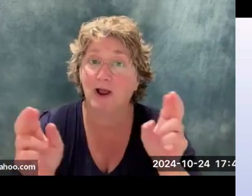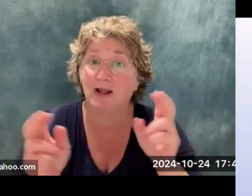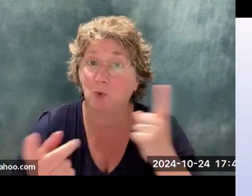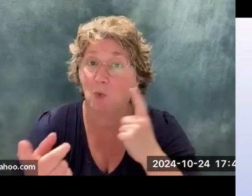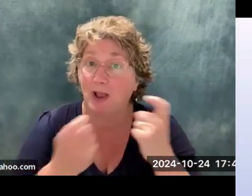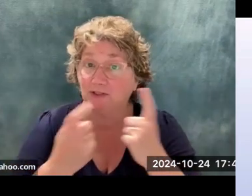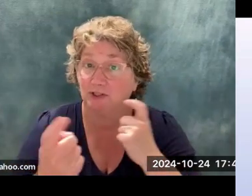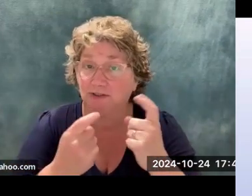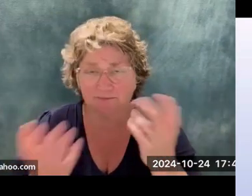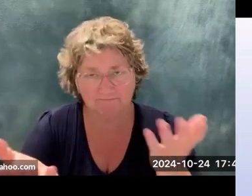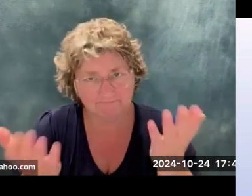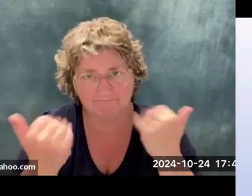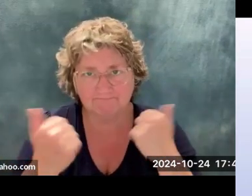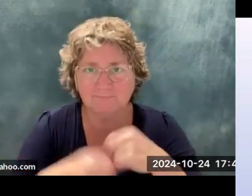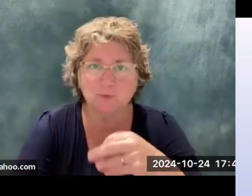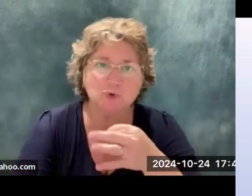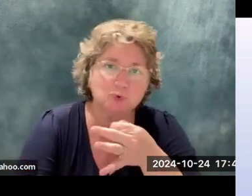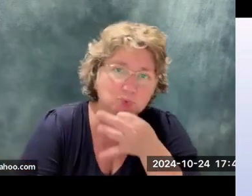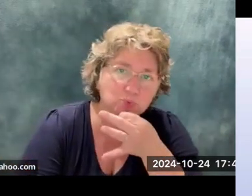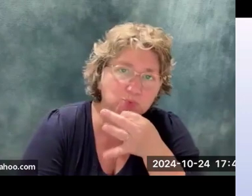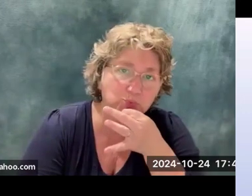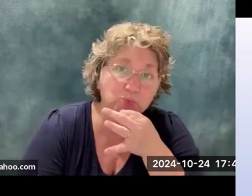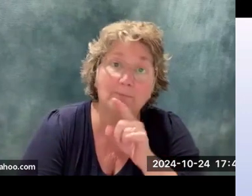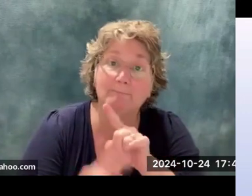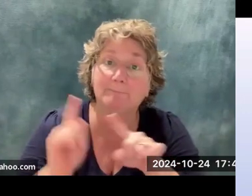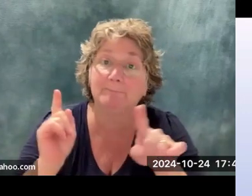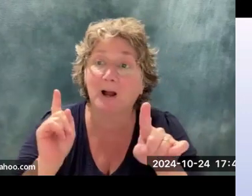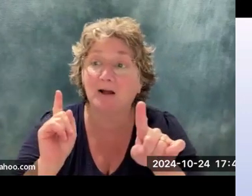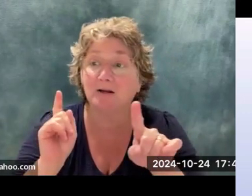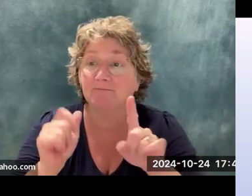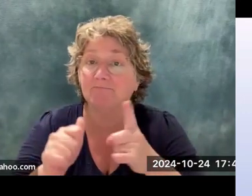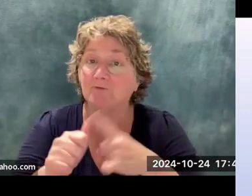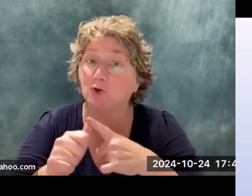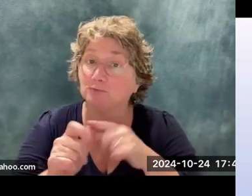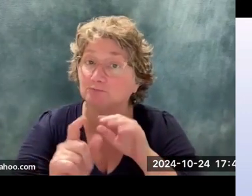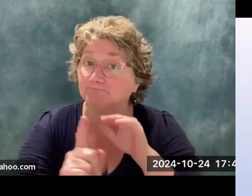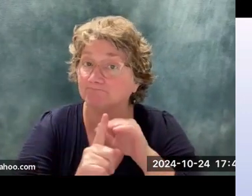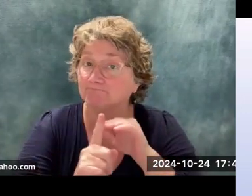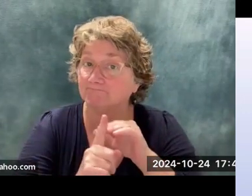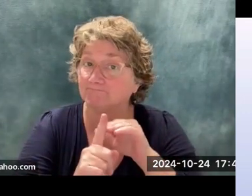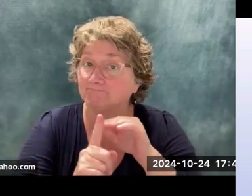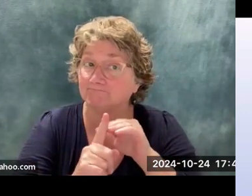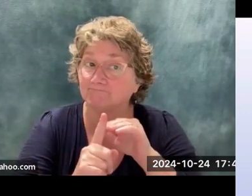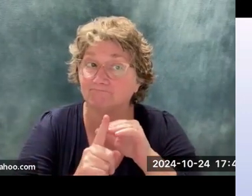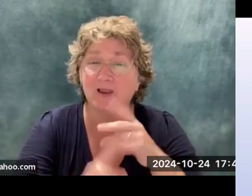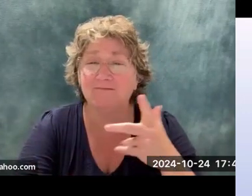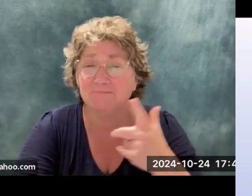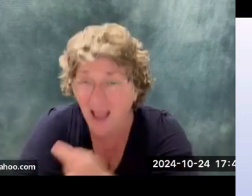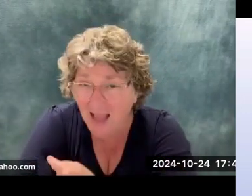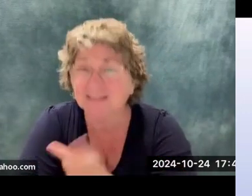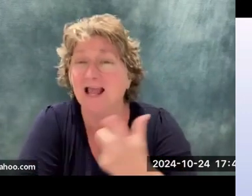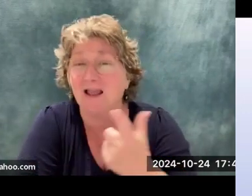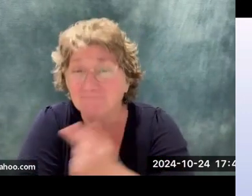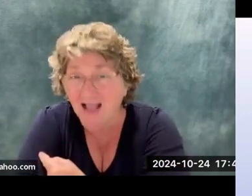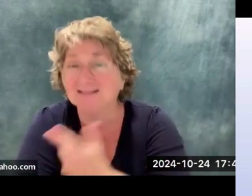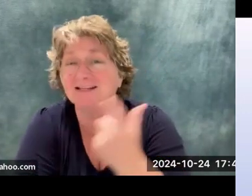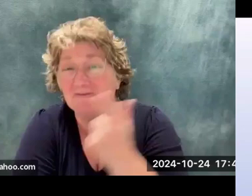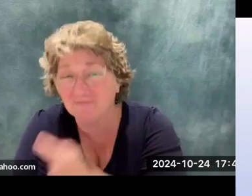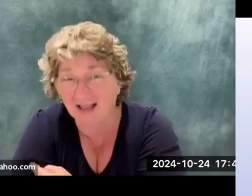questions in a moment. But just reminder, vaccinate, vaccinate, vaccinate. This has been